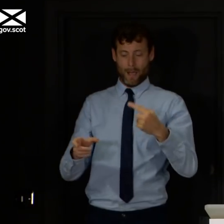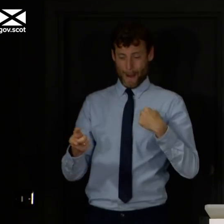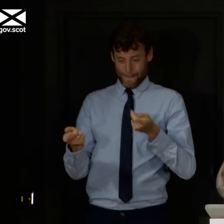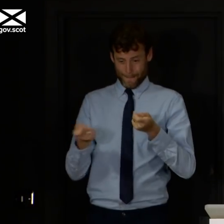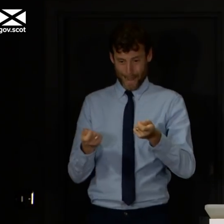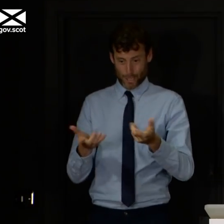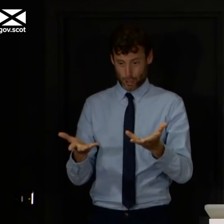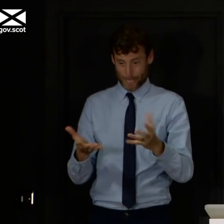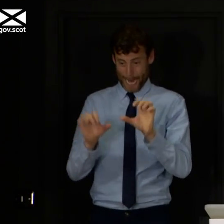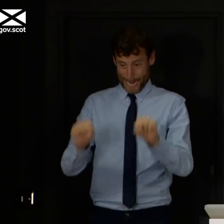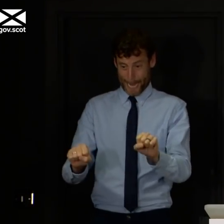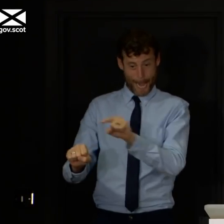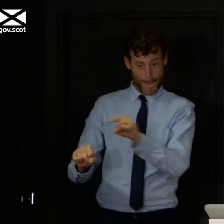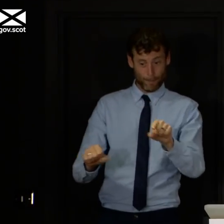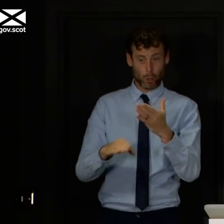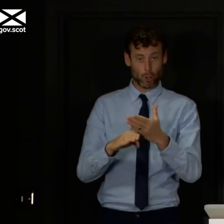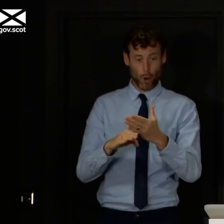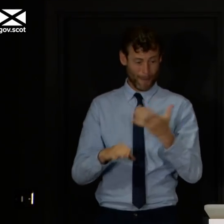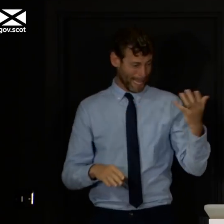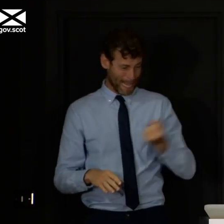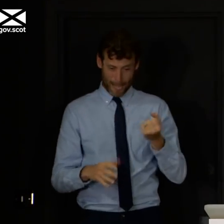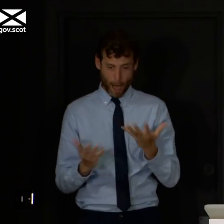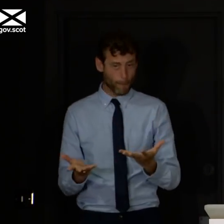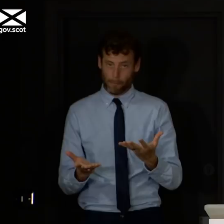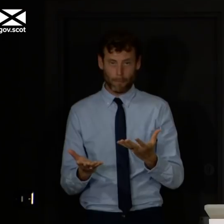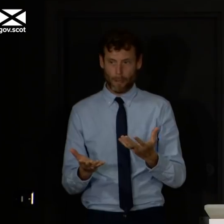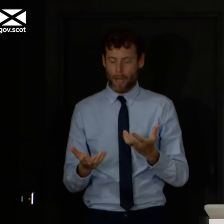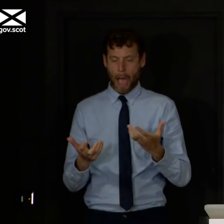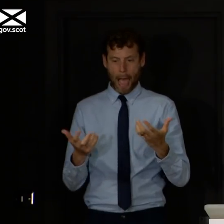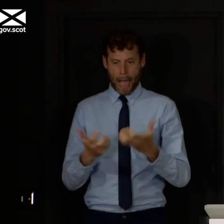times and facing horrible decisions about those who work for you. And if you're somebody